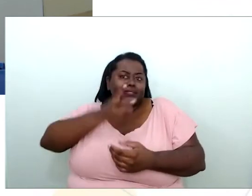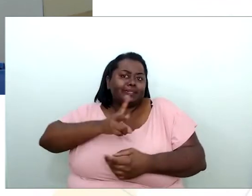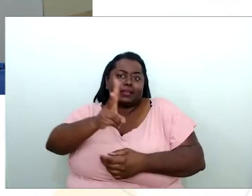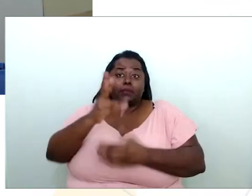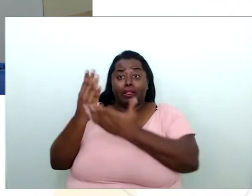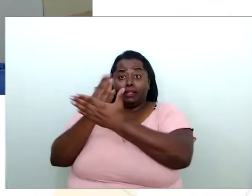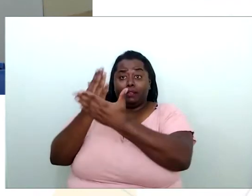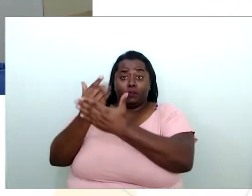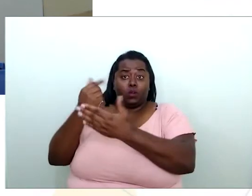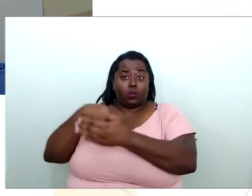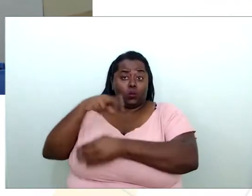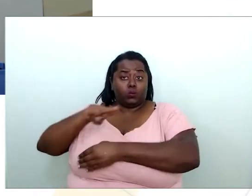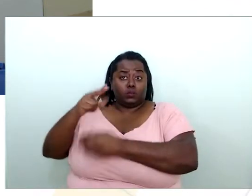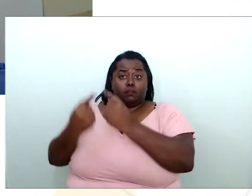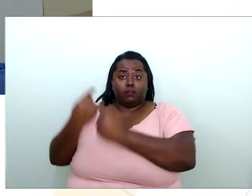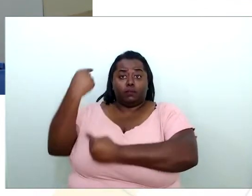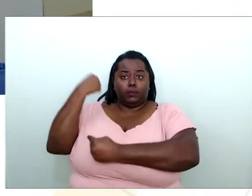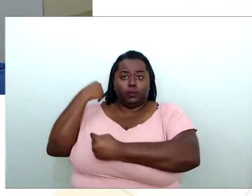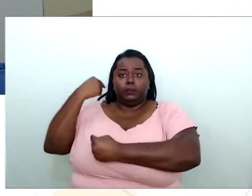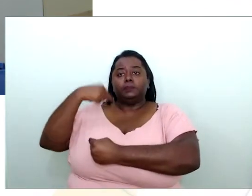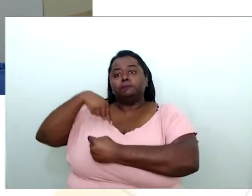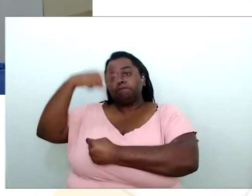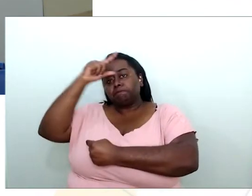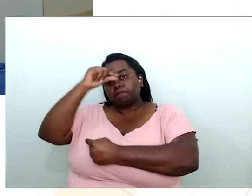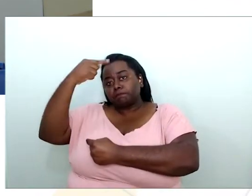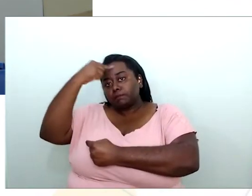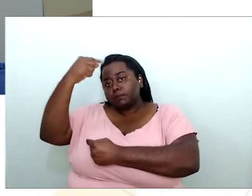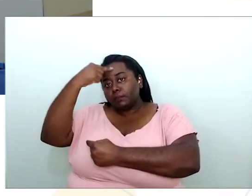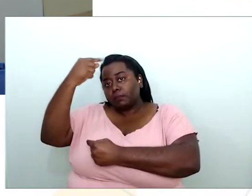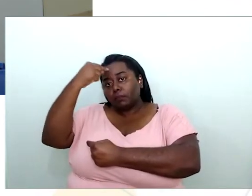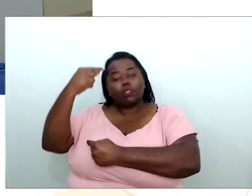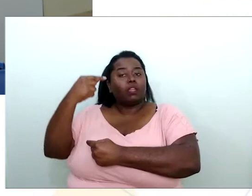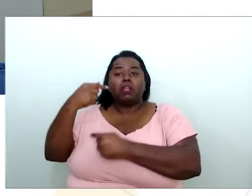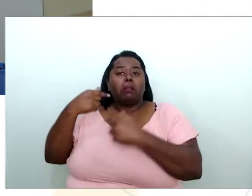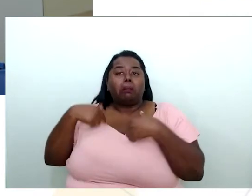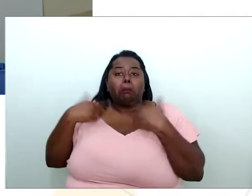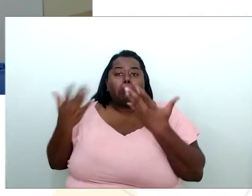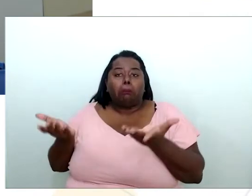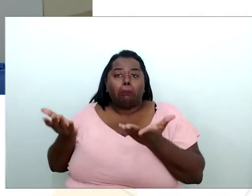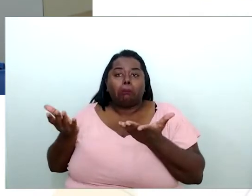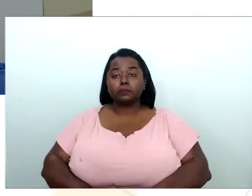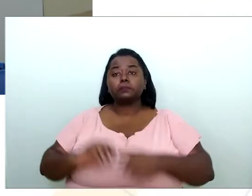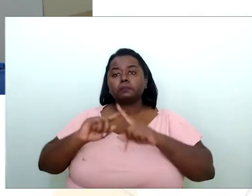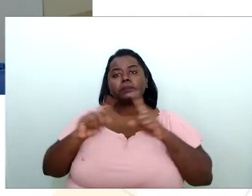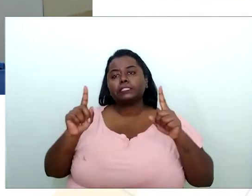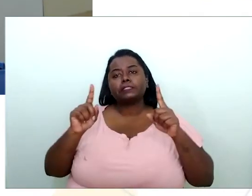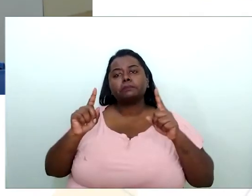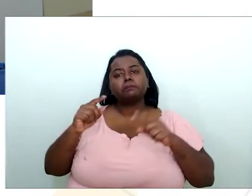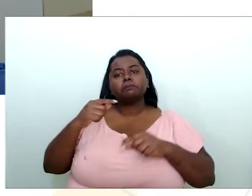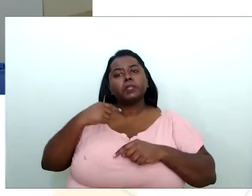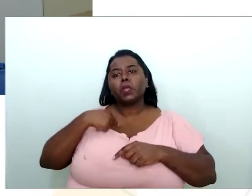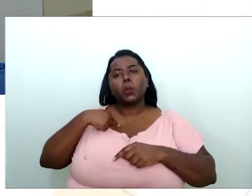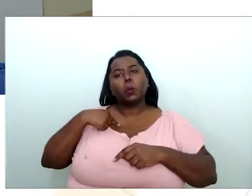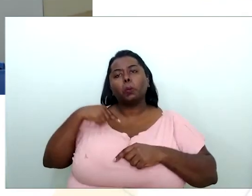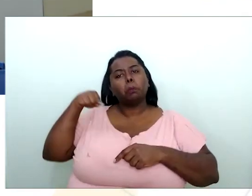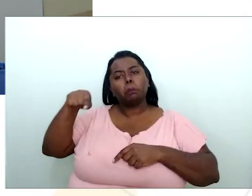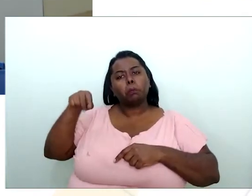undergraduate student I don't know where they are I'd never use those books anymore they're different books we are looking but what I remember from those days is the